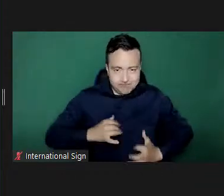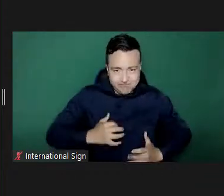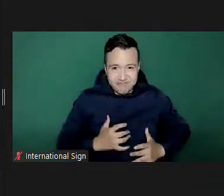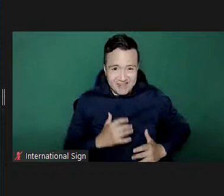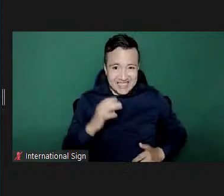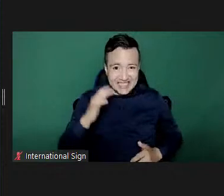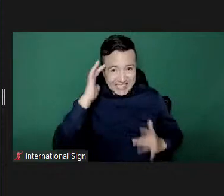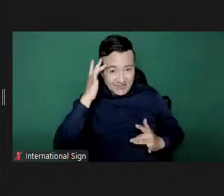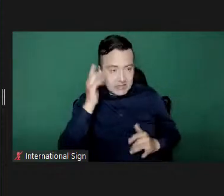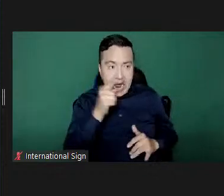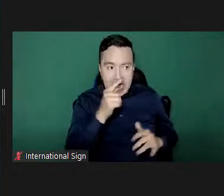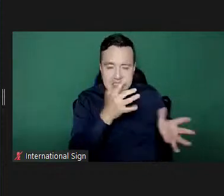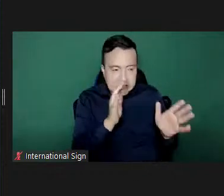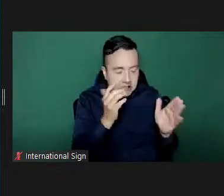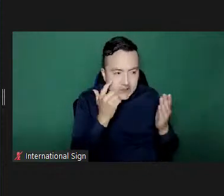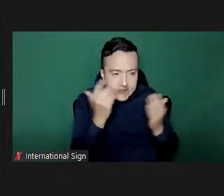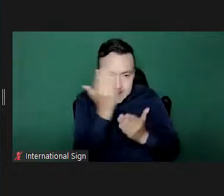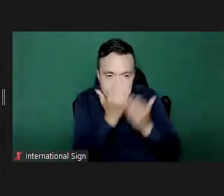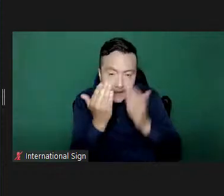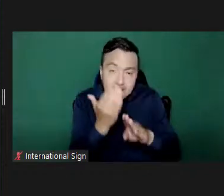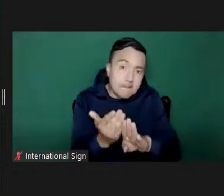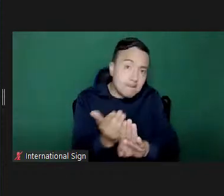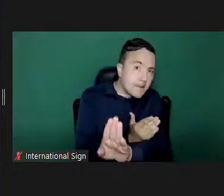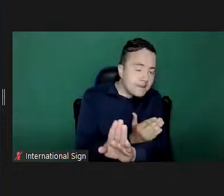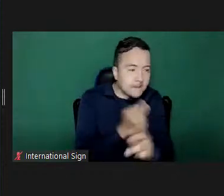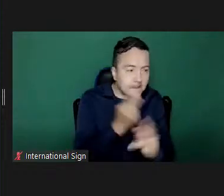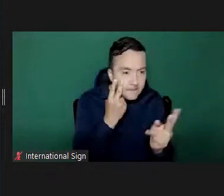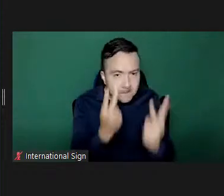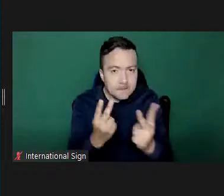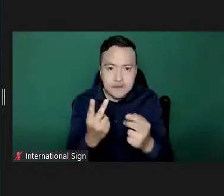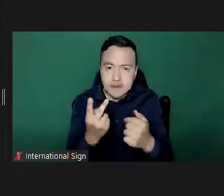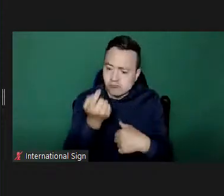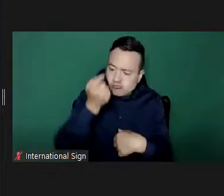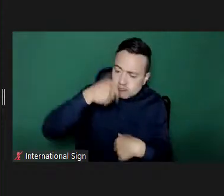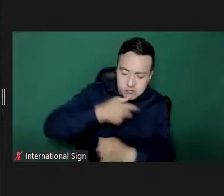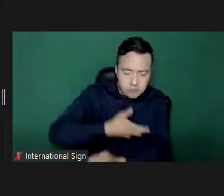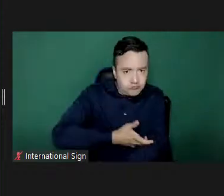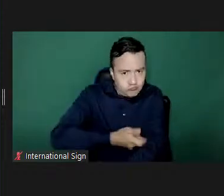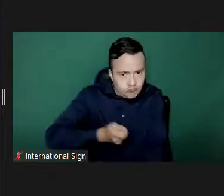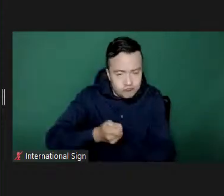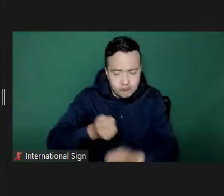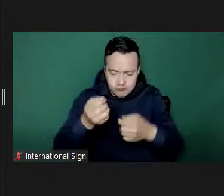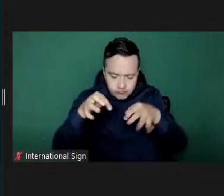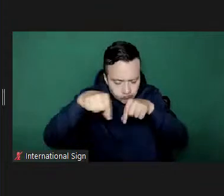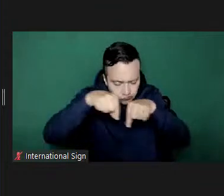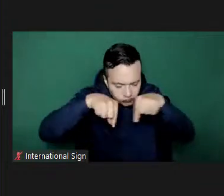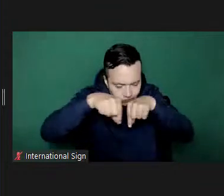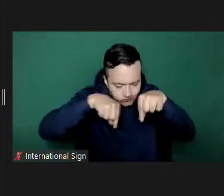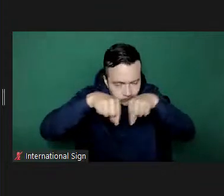these diagnostic and radiology services, which again cut down on waiting time and allow us to treat with